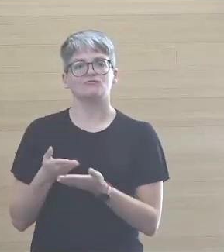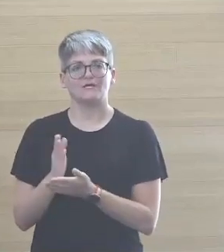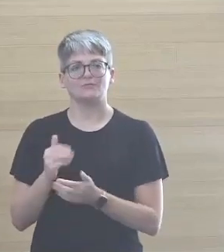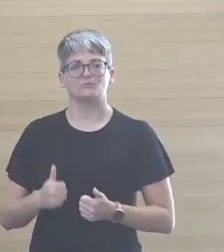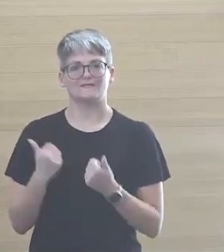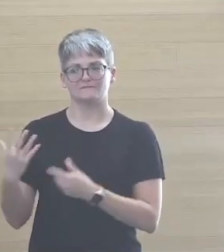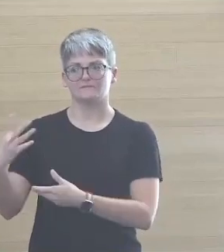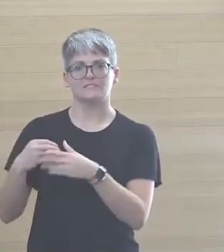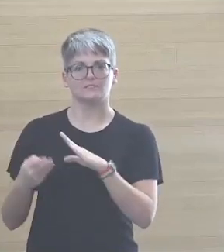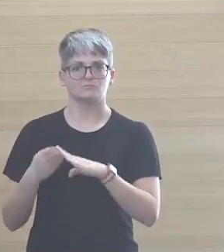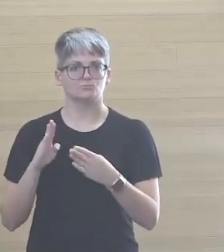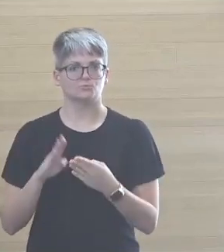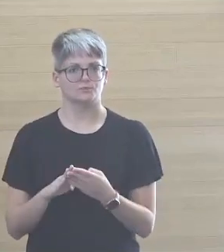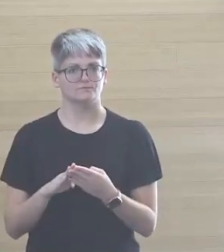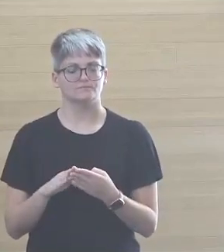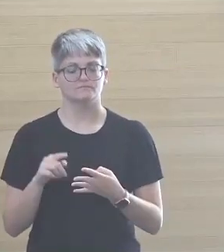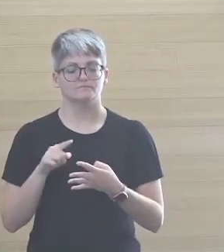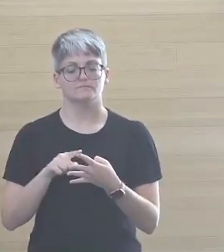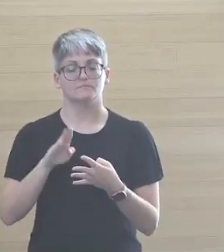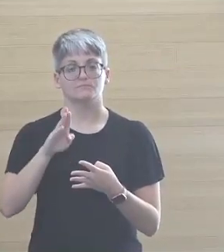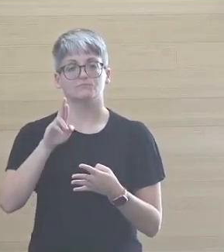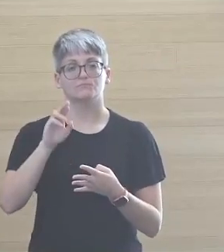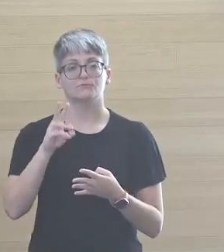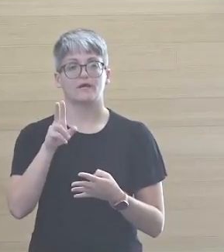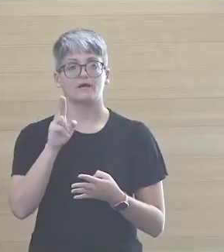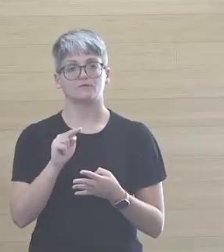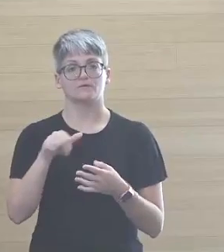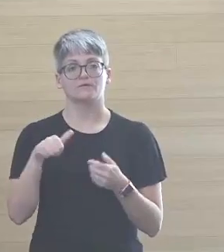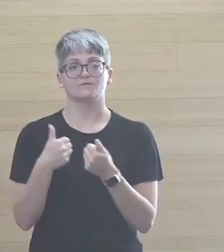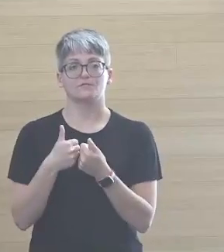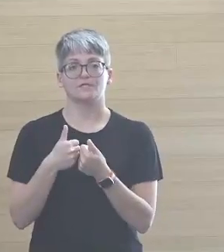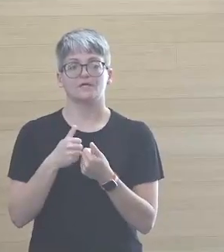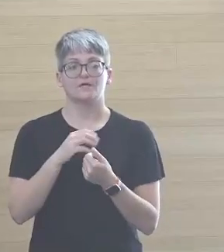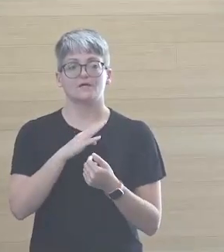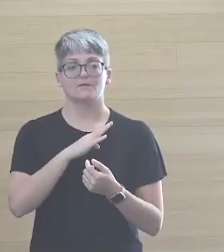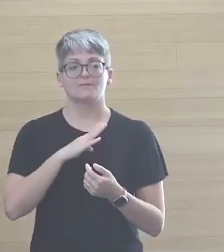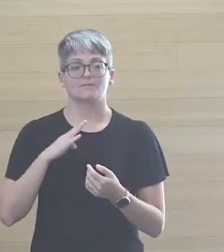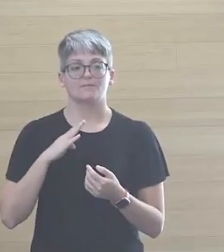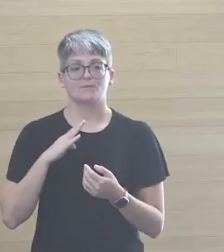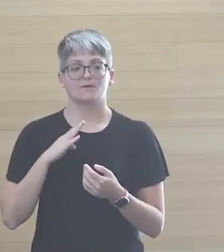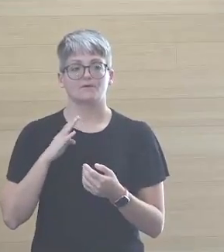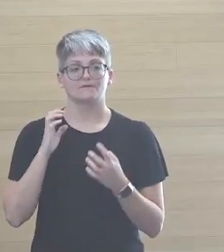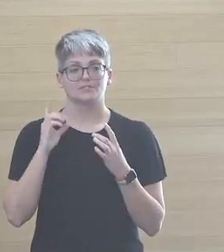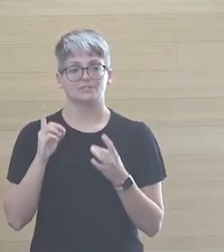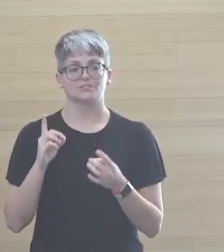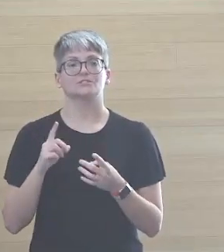Is it Brown v Board of Education or the Olmsted Decision?